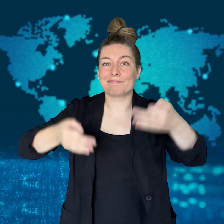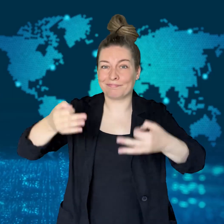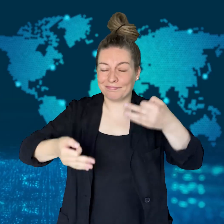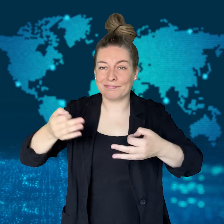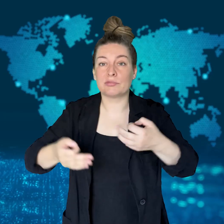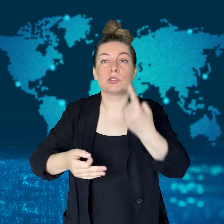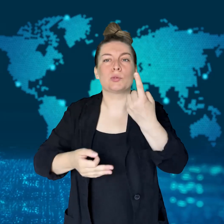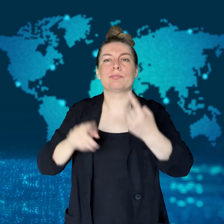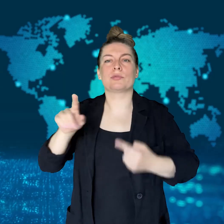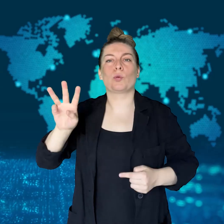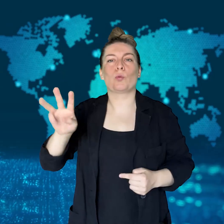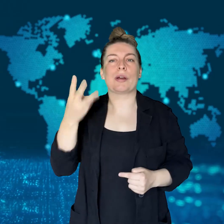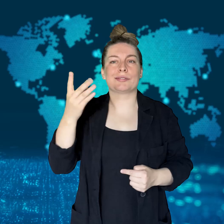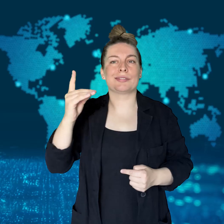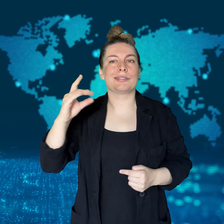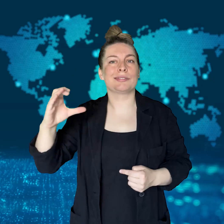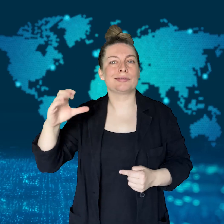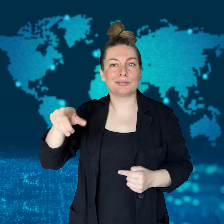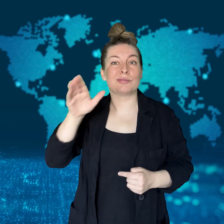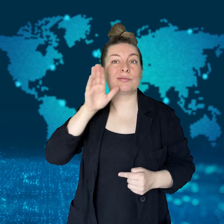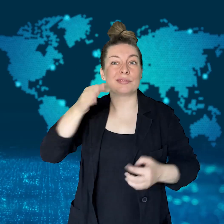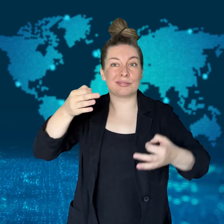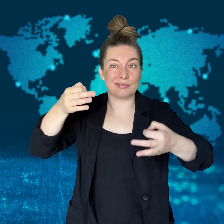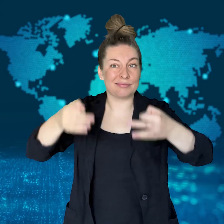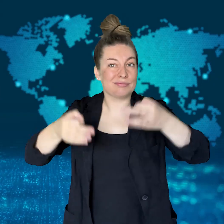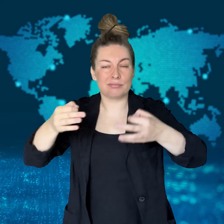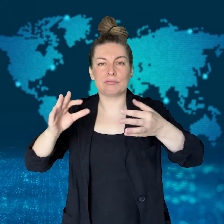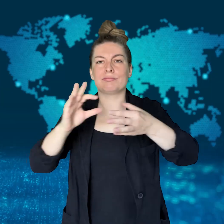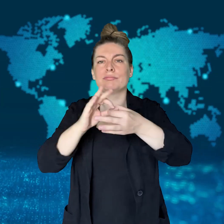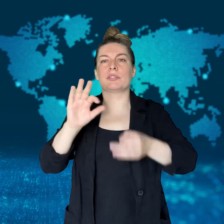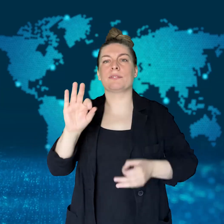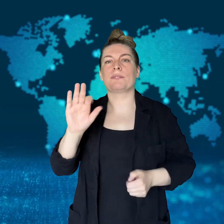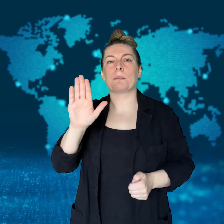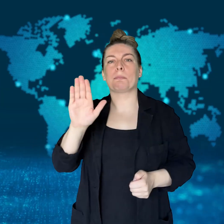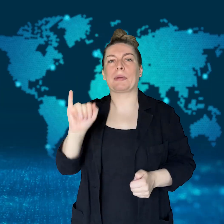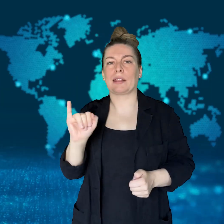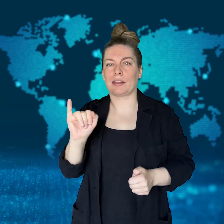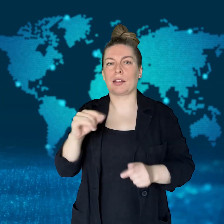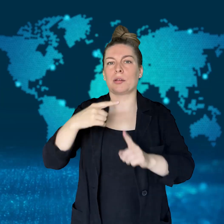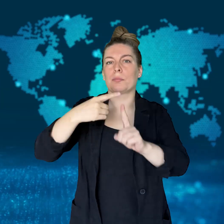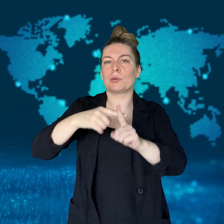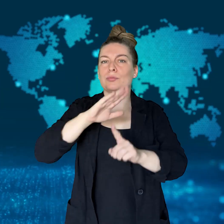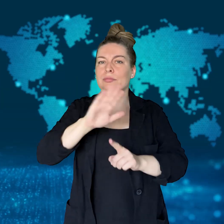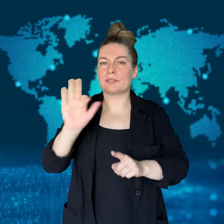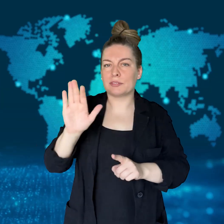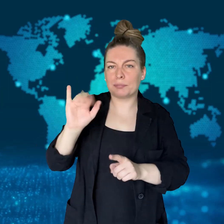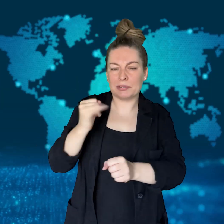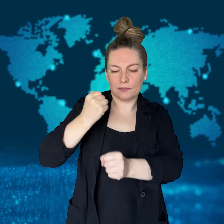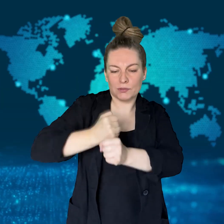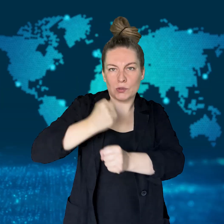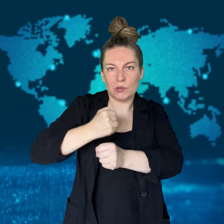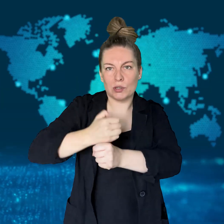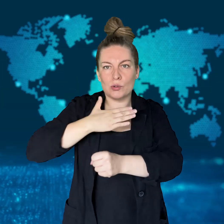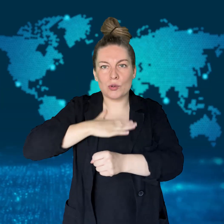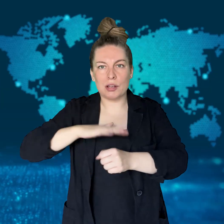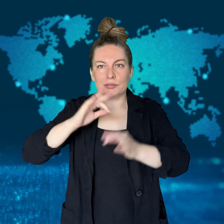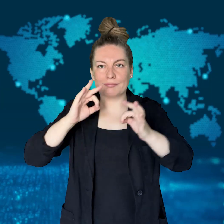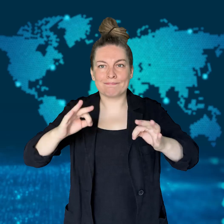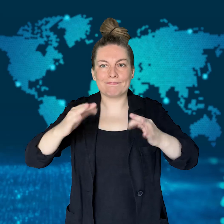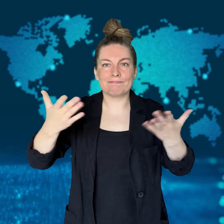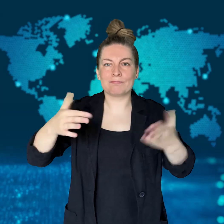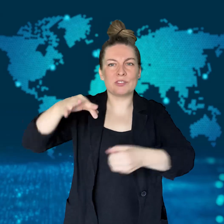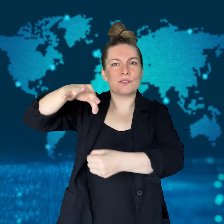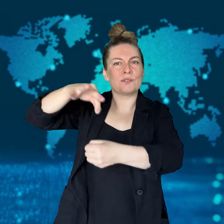federal election subversion.